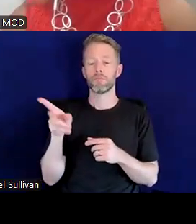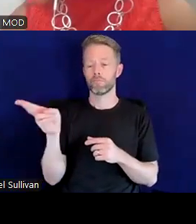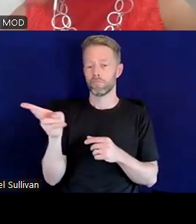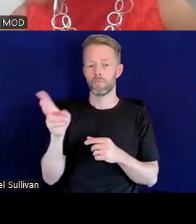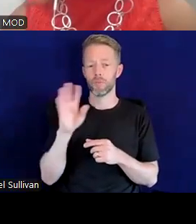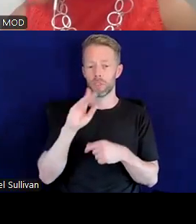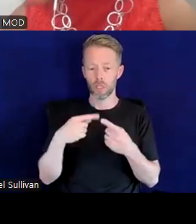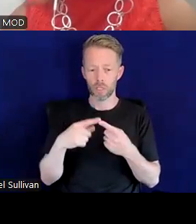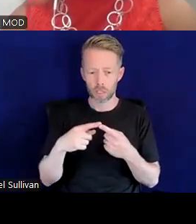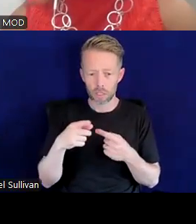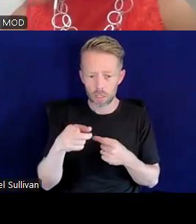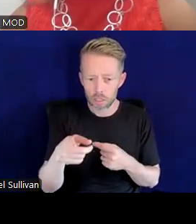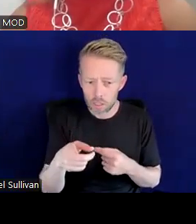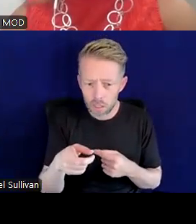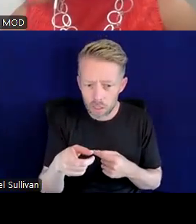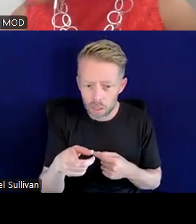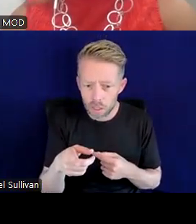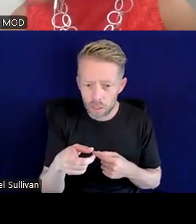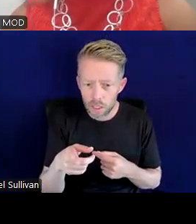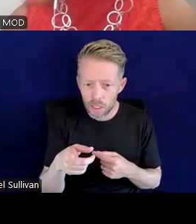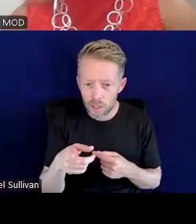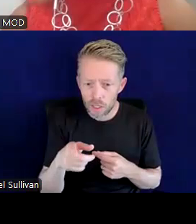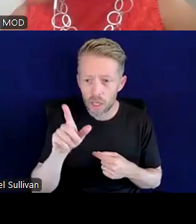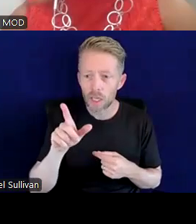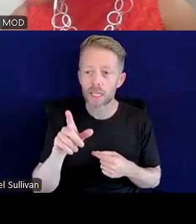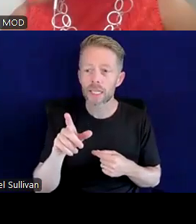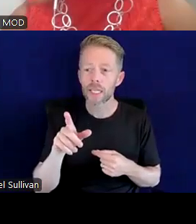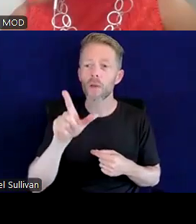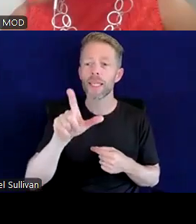talking with reporters. Richard: Leo.